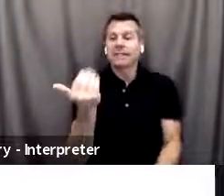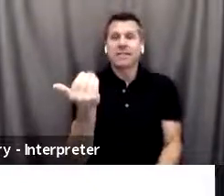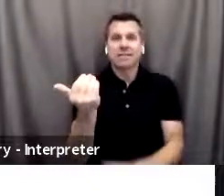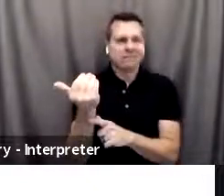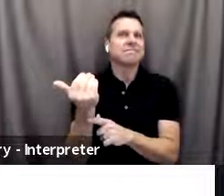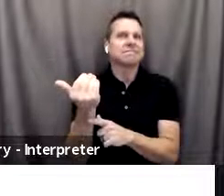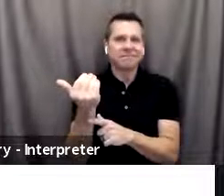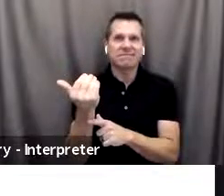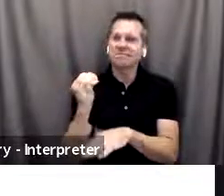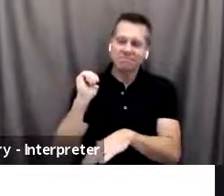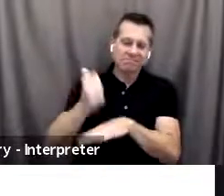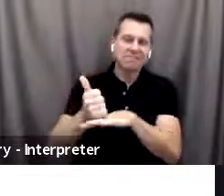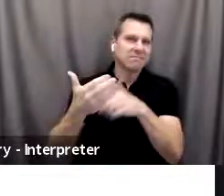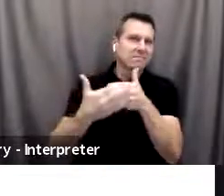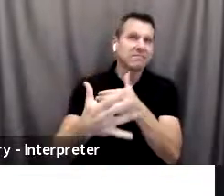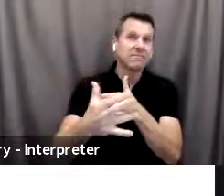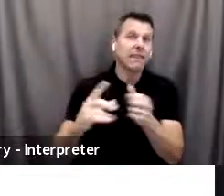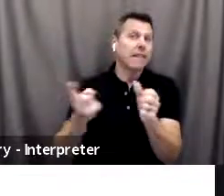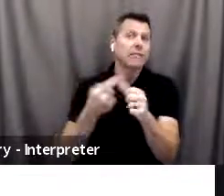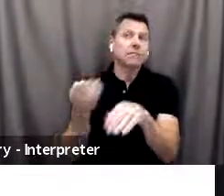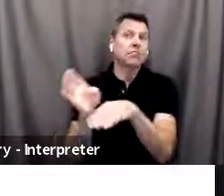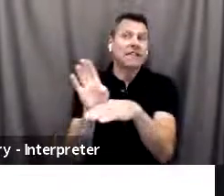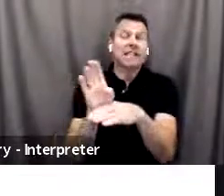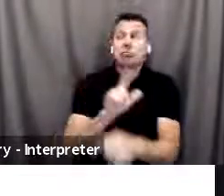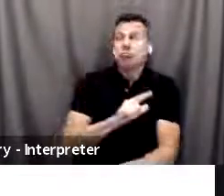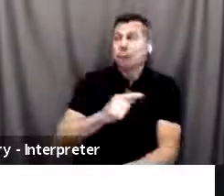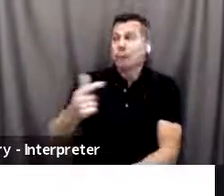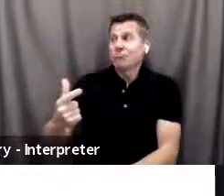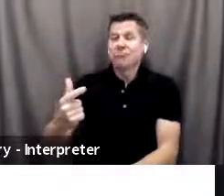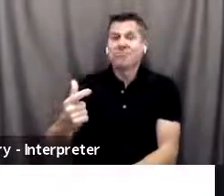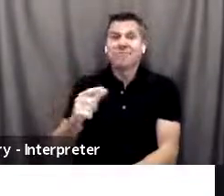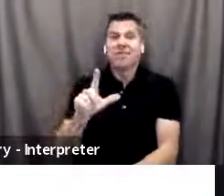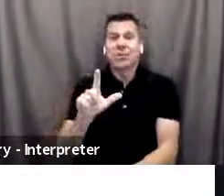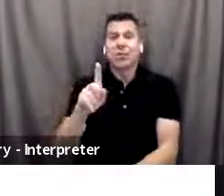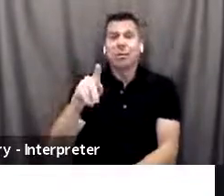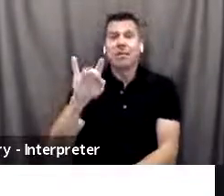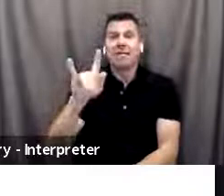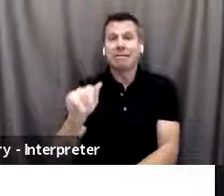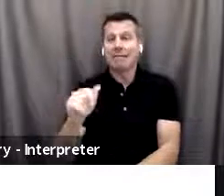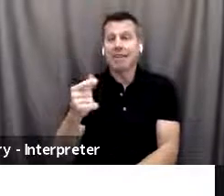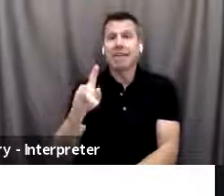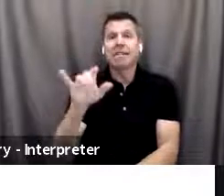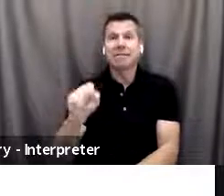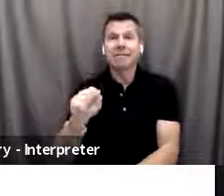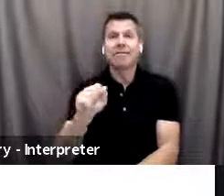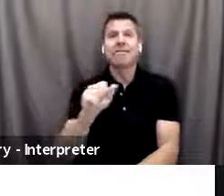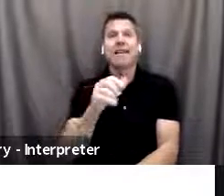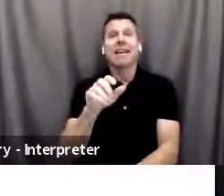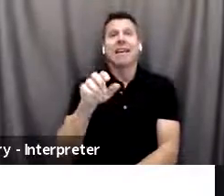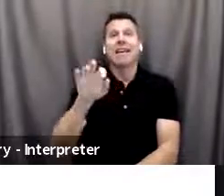to go ahead and jump into the our first presentation and introduce Lupita Garcia and with fellow feliks Grammys who oversee our